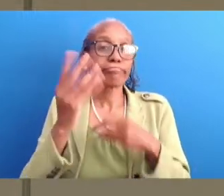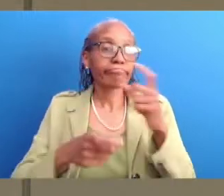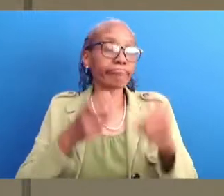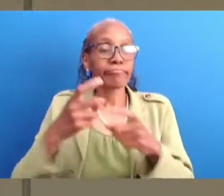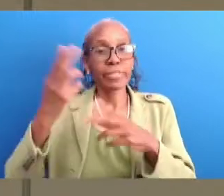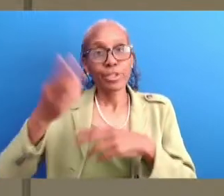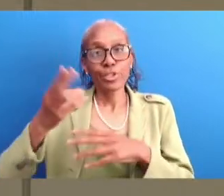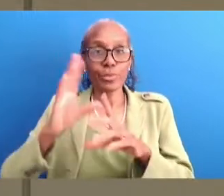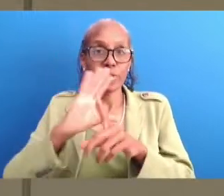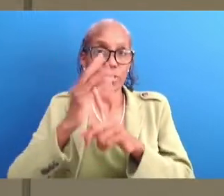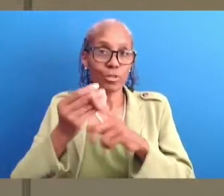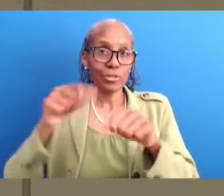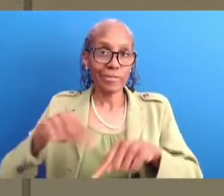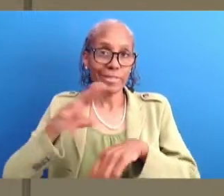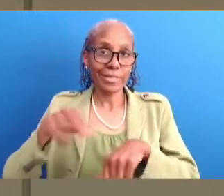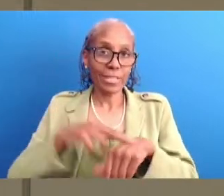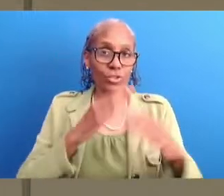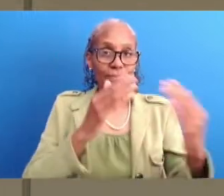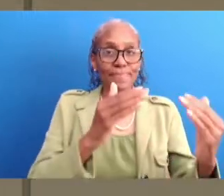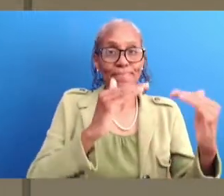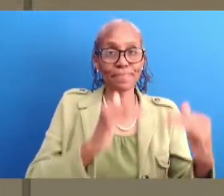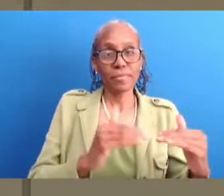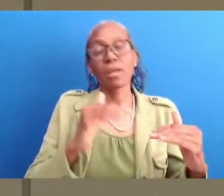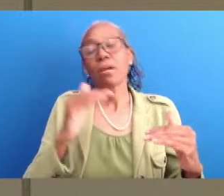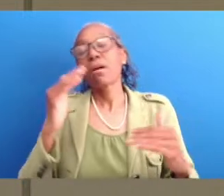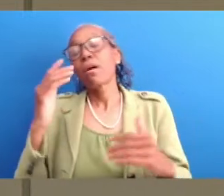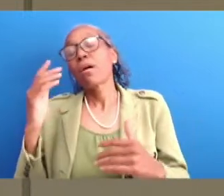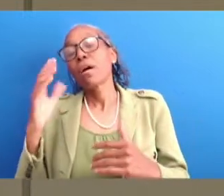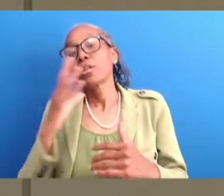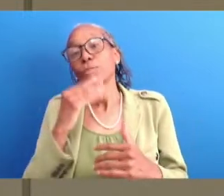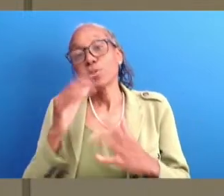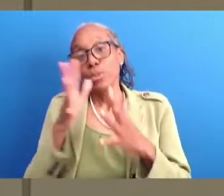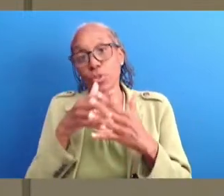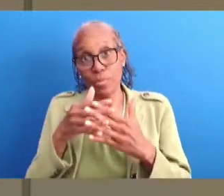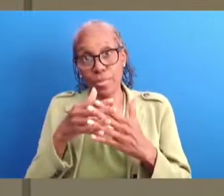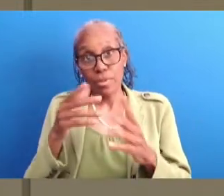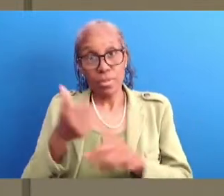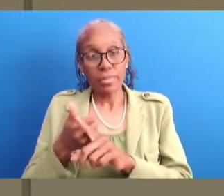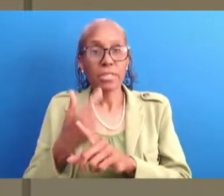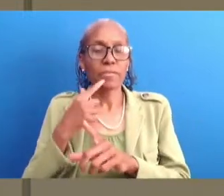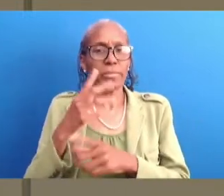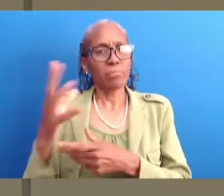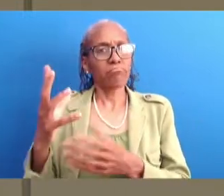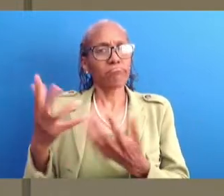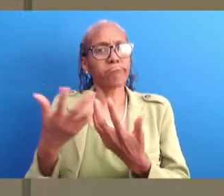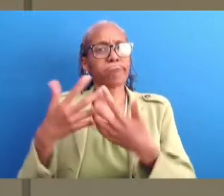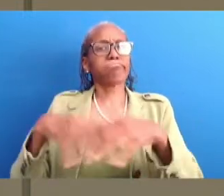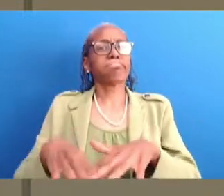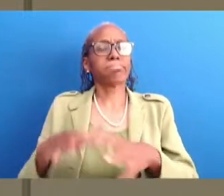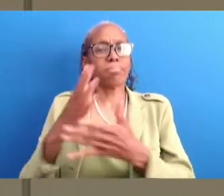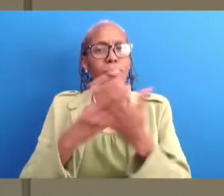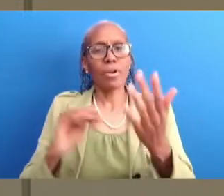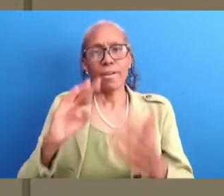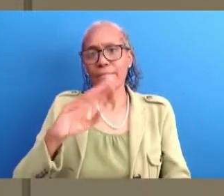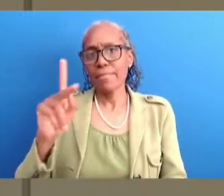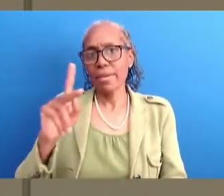GENERATIONS OF JEWISH AMERICANS WHO HAVE CONTRIBUTED TO THE HISTORY AND CULTURE OF OUR